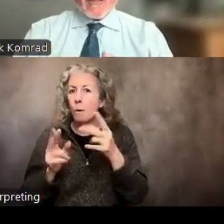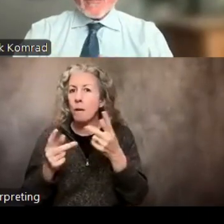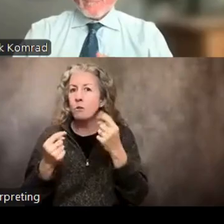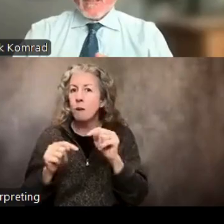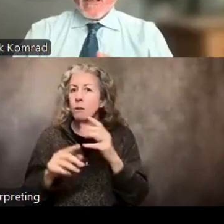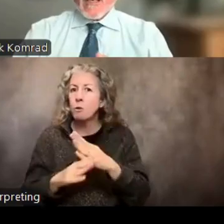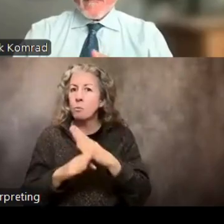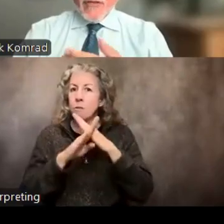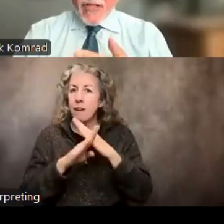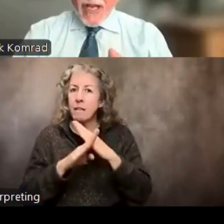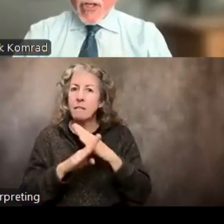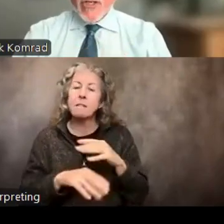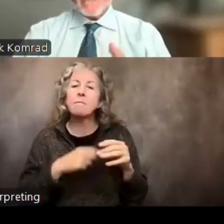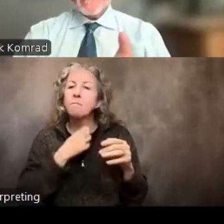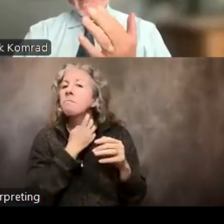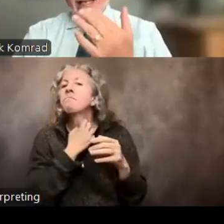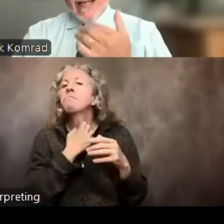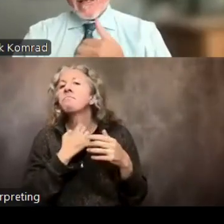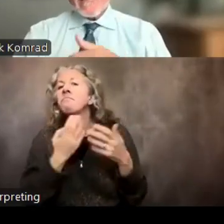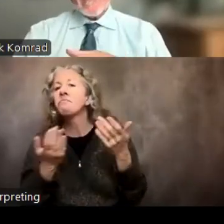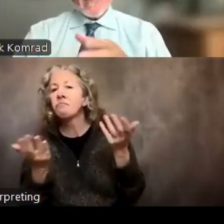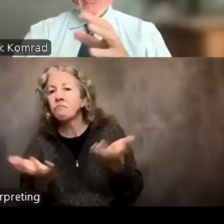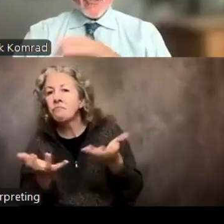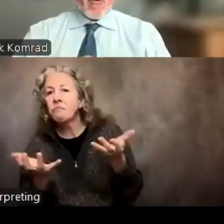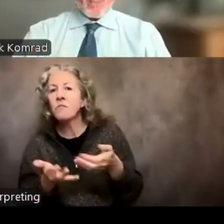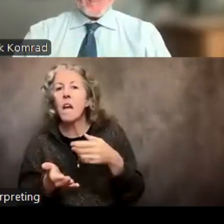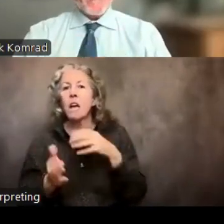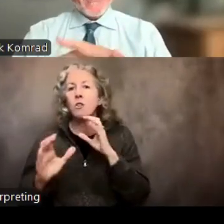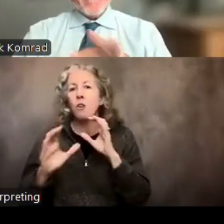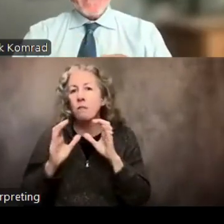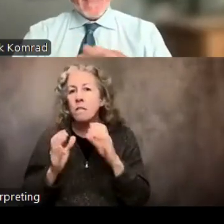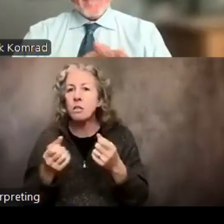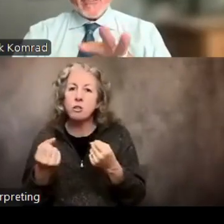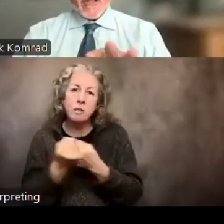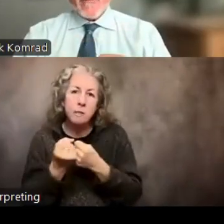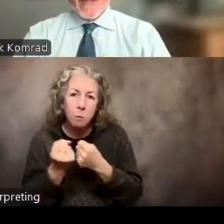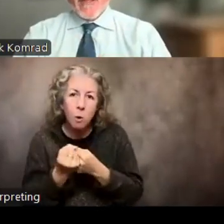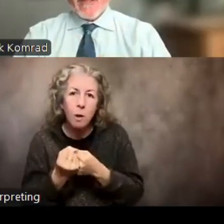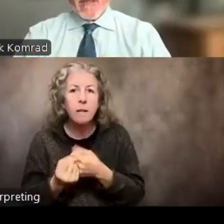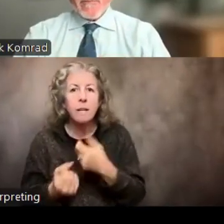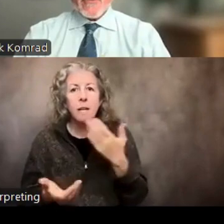conversation and support, maybe some of these people's